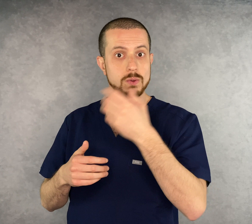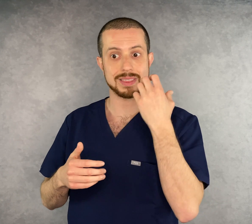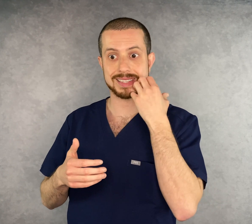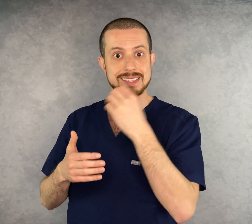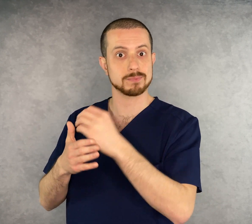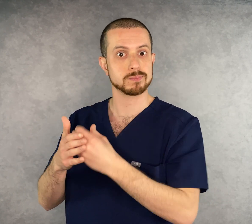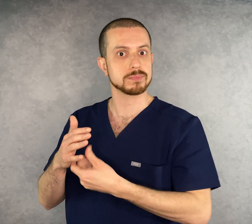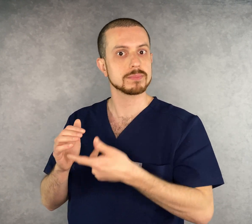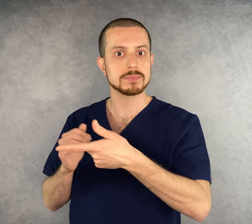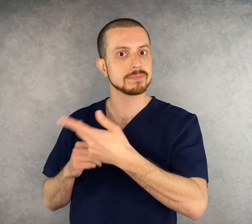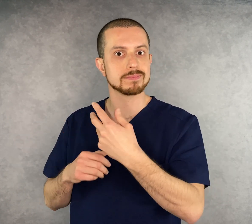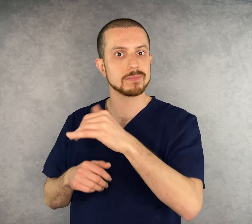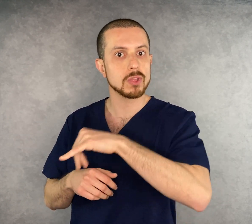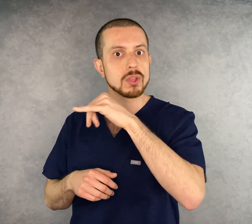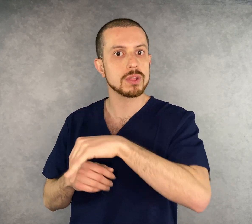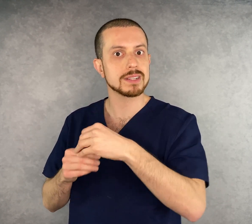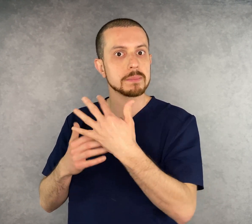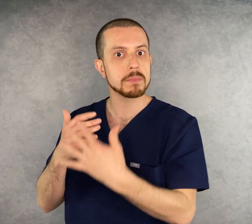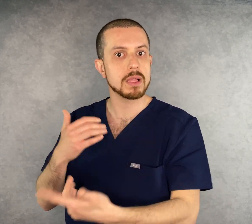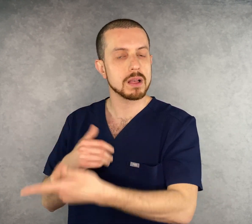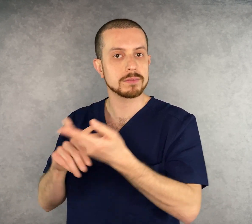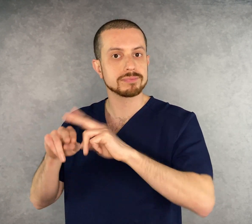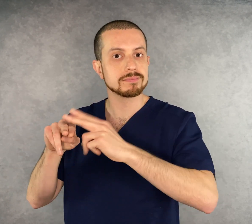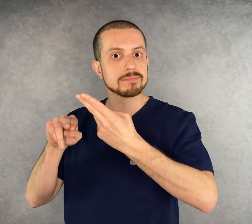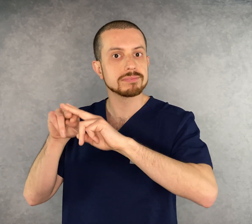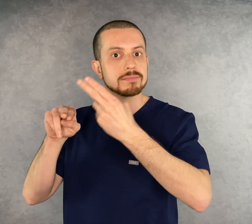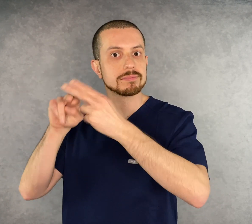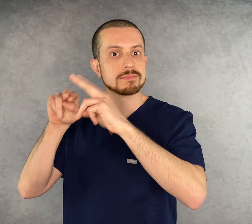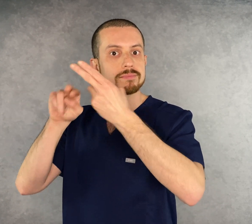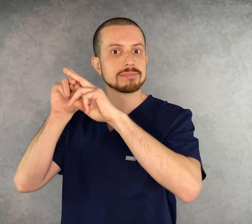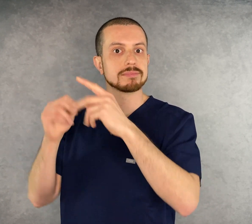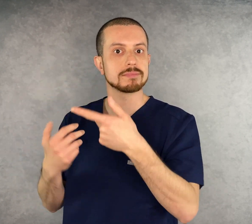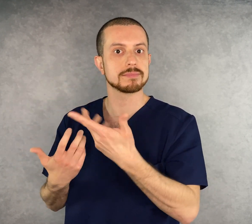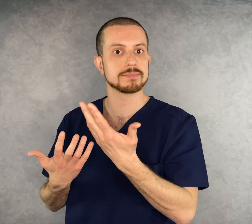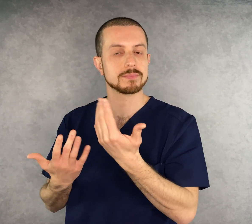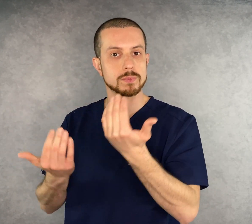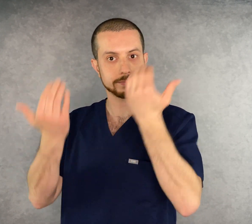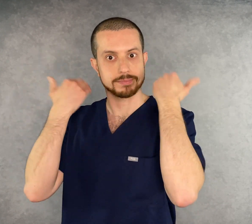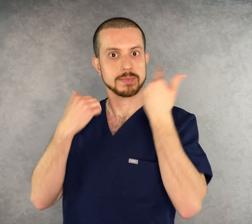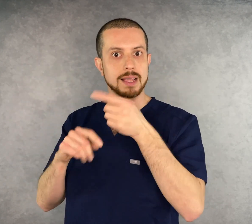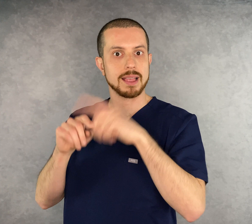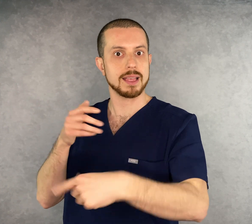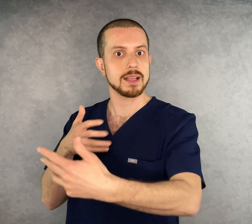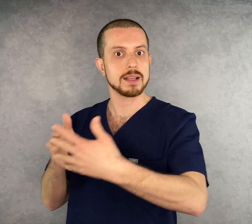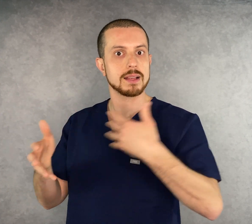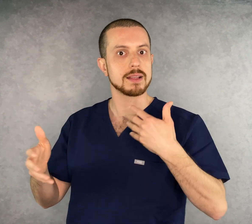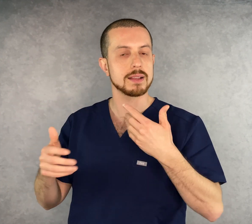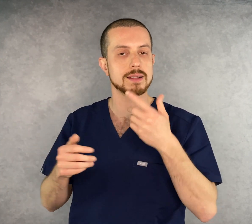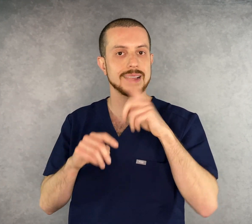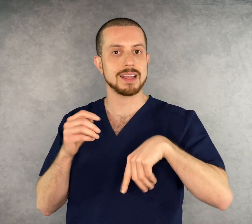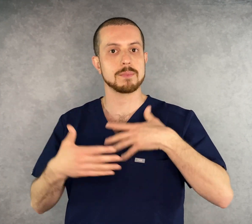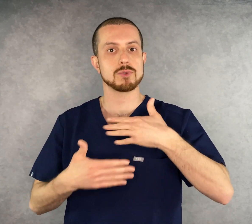Now, with the thick fluid in the way, it will accumulate in the bloodstream. The bloodstream is overwhelmed with carbon dioxide. The carbon dioxide is unable to get to the alveoli.